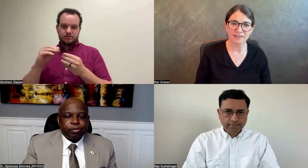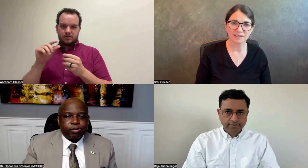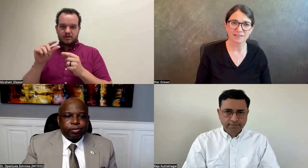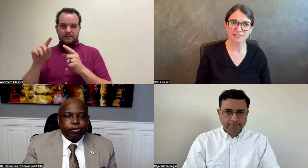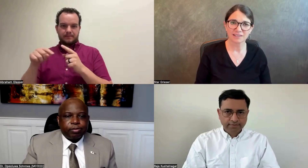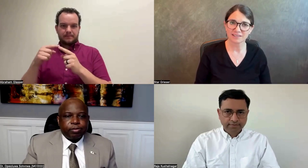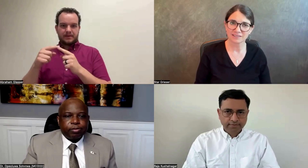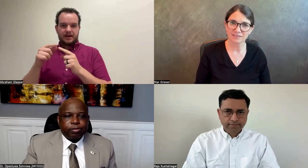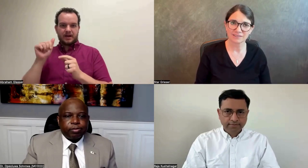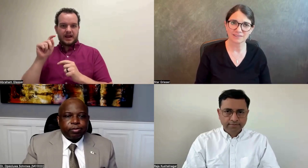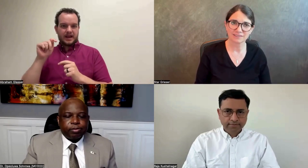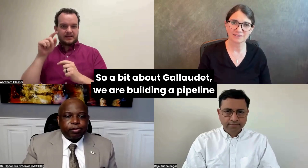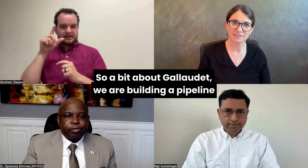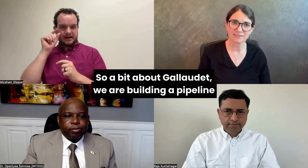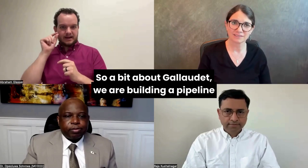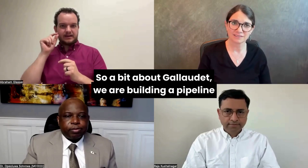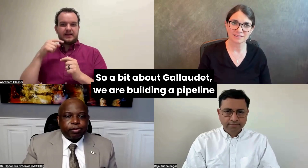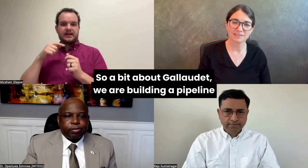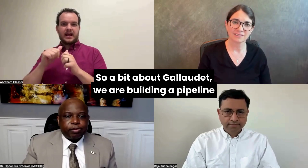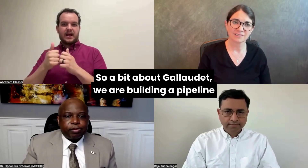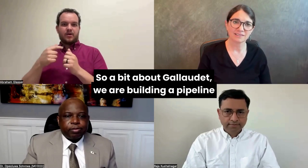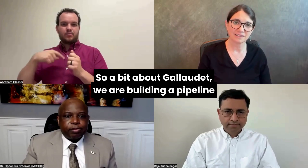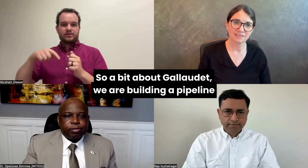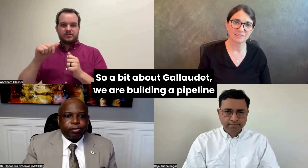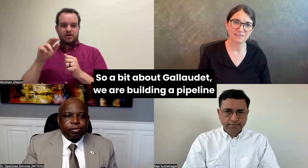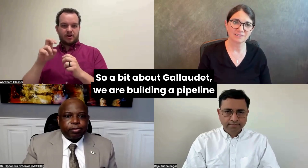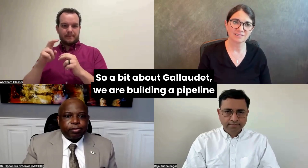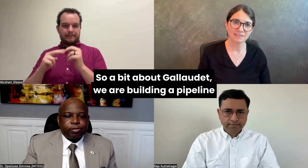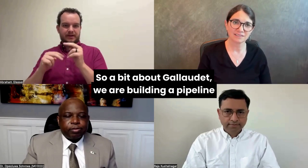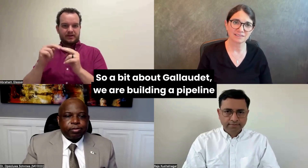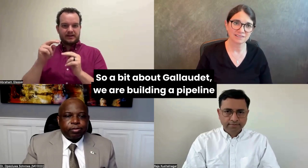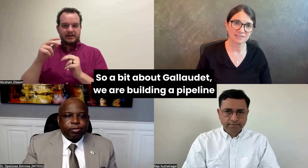So a bit about Gallaudet, we are building a pipeline